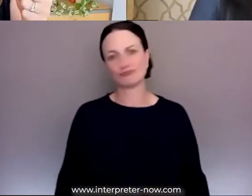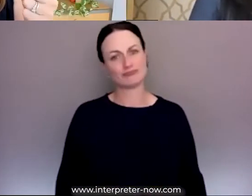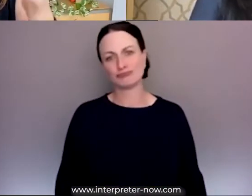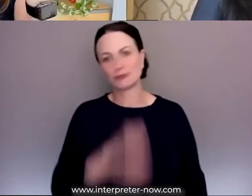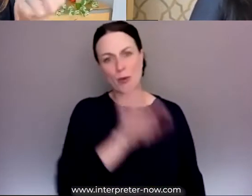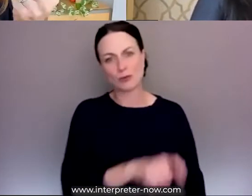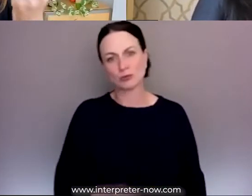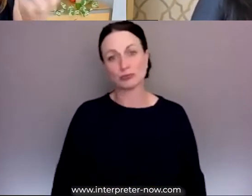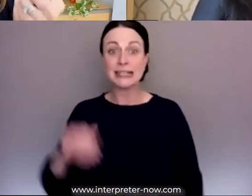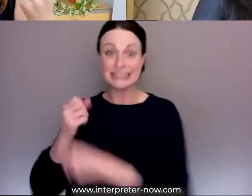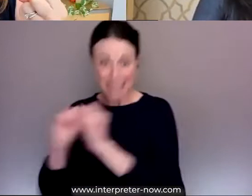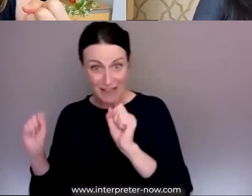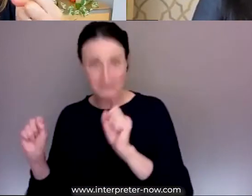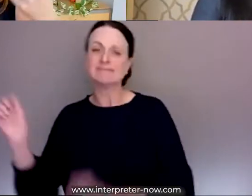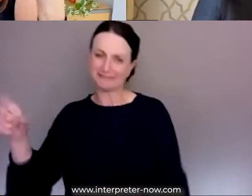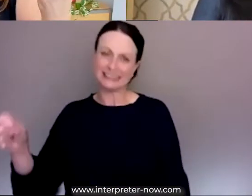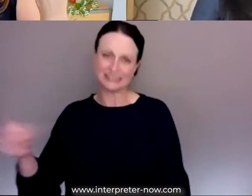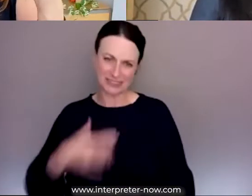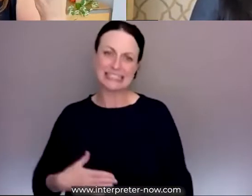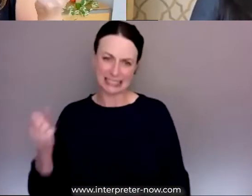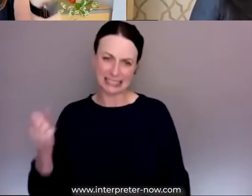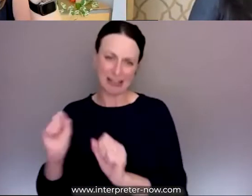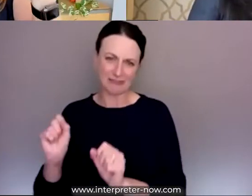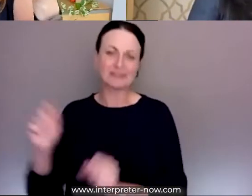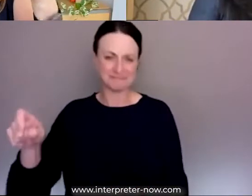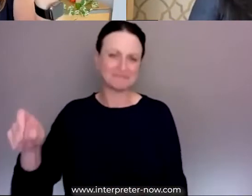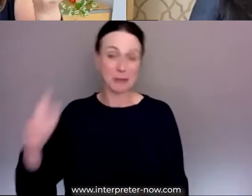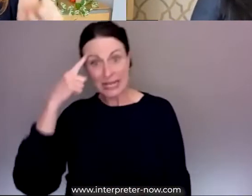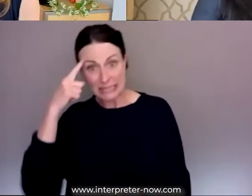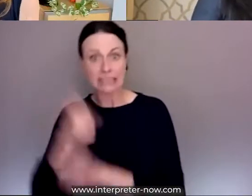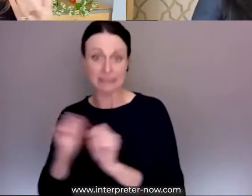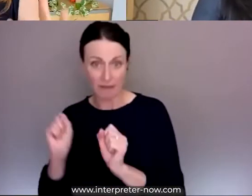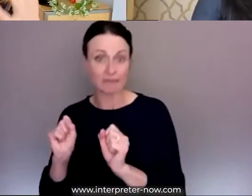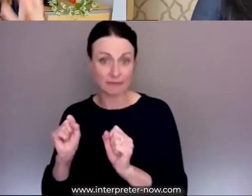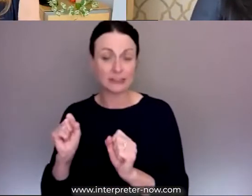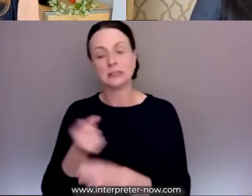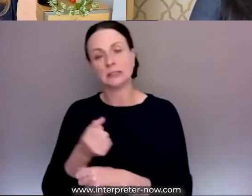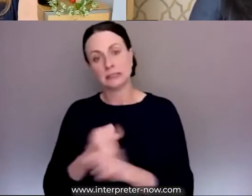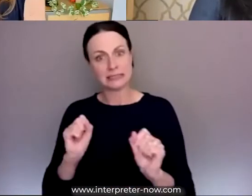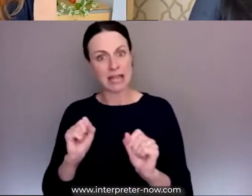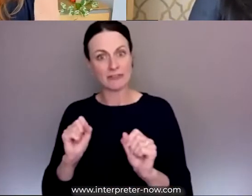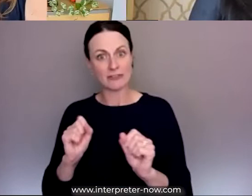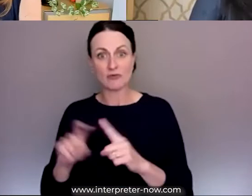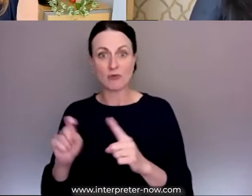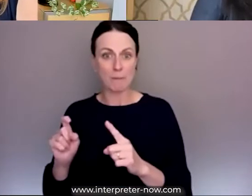But do we need to be physically safe? Mentally safe from harm?